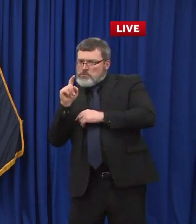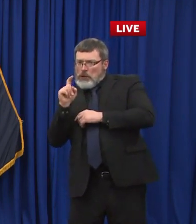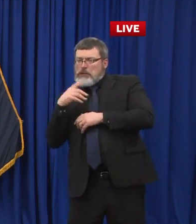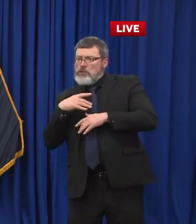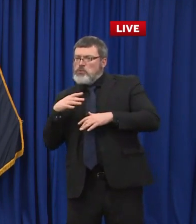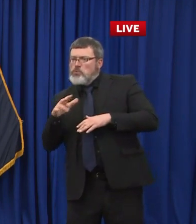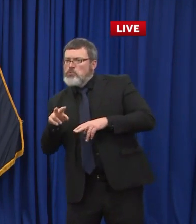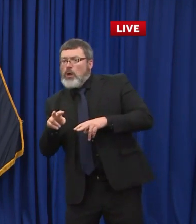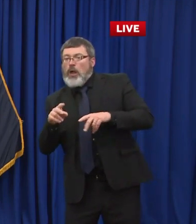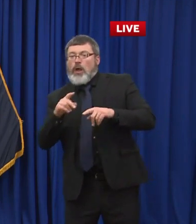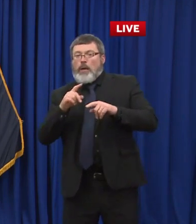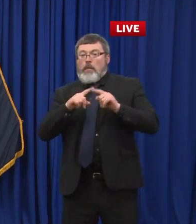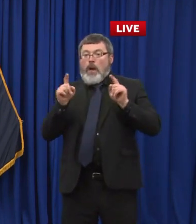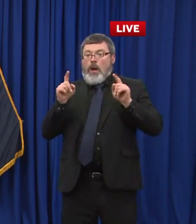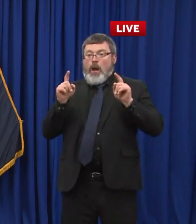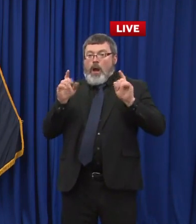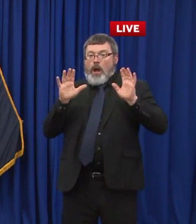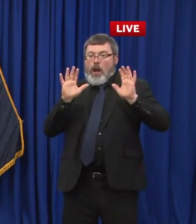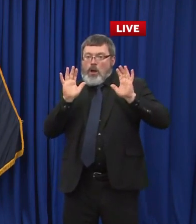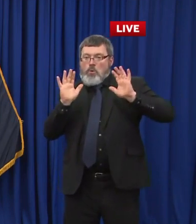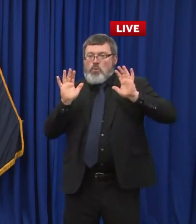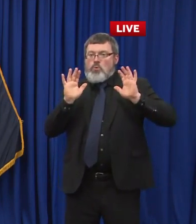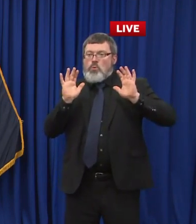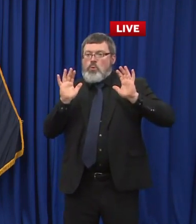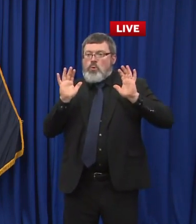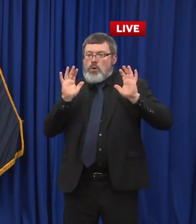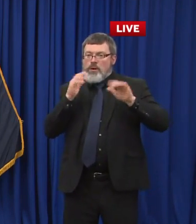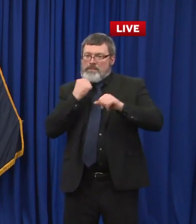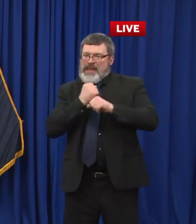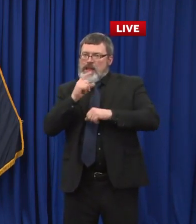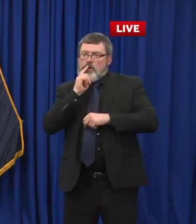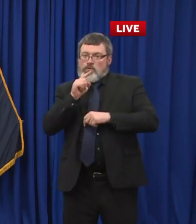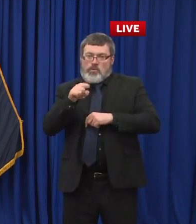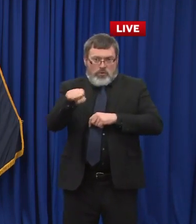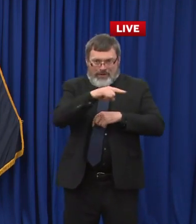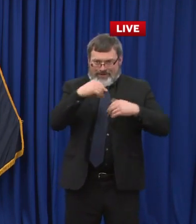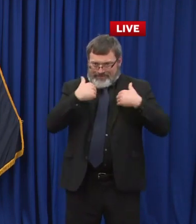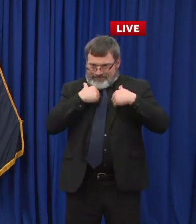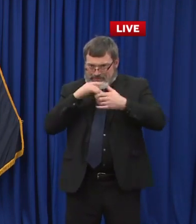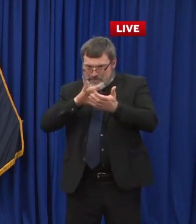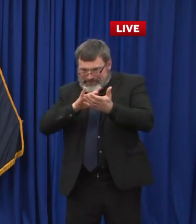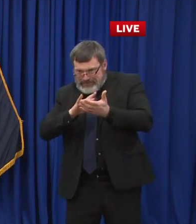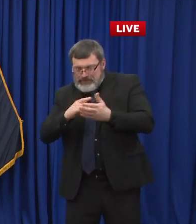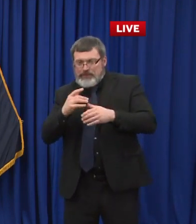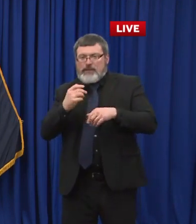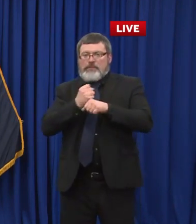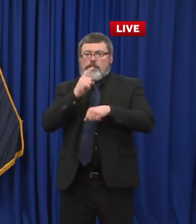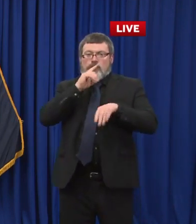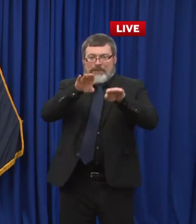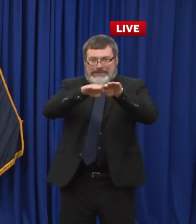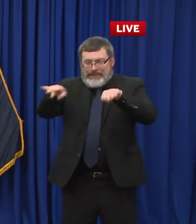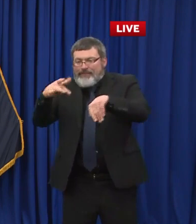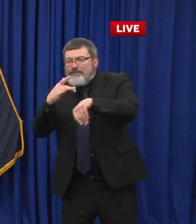THAT’S A GOOD THING, BUT YOU STILL HAVE OVER 150 PEOPLE IN HOSPITALS BATTLING COVID.